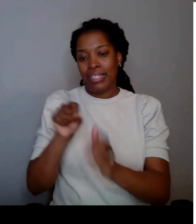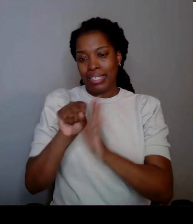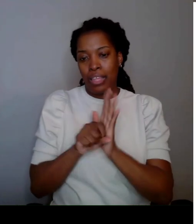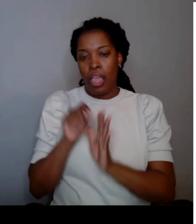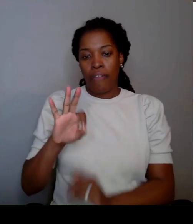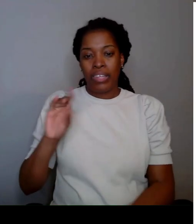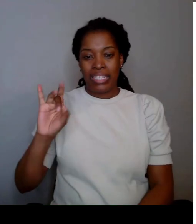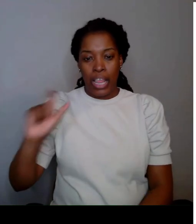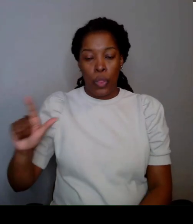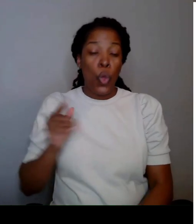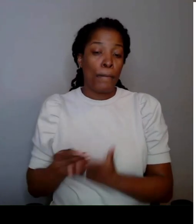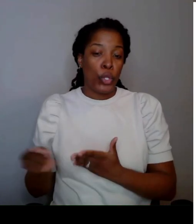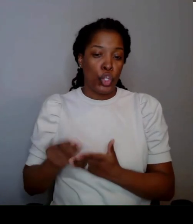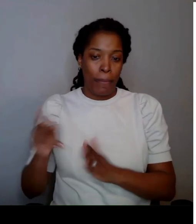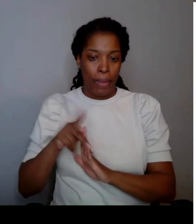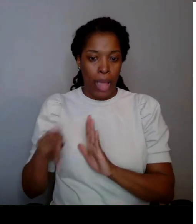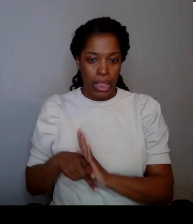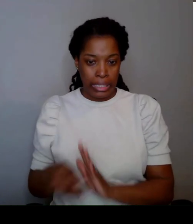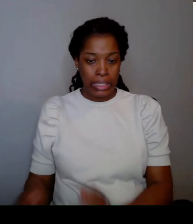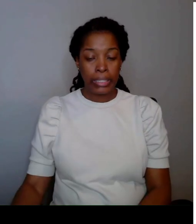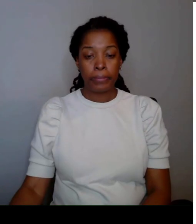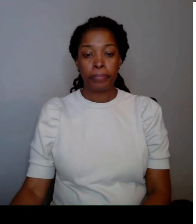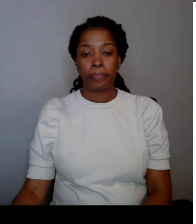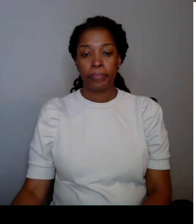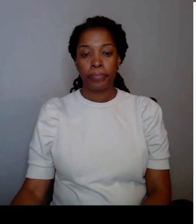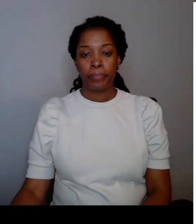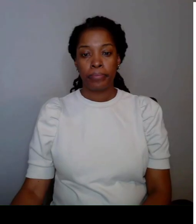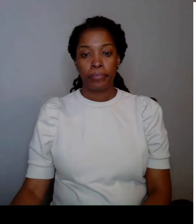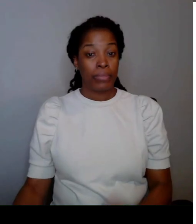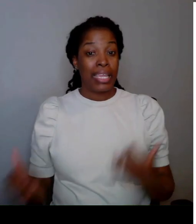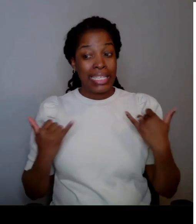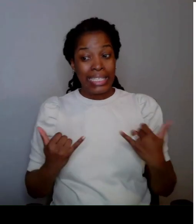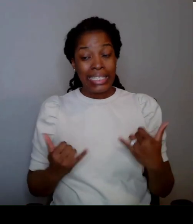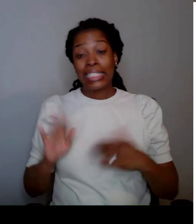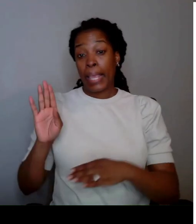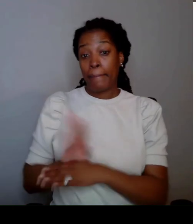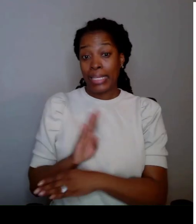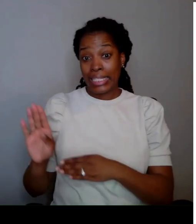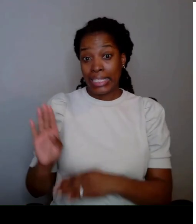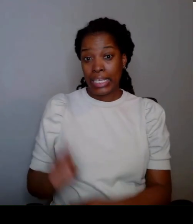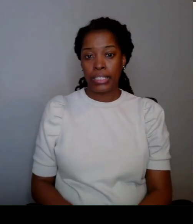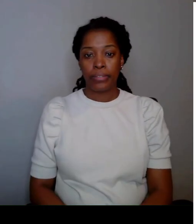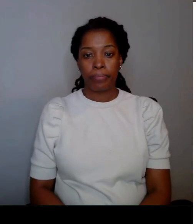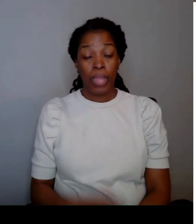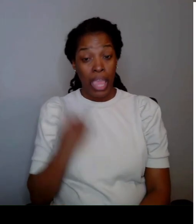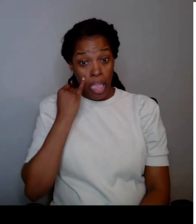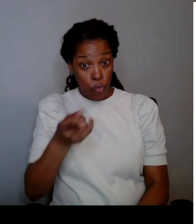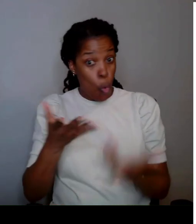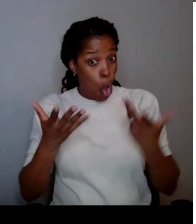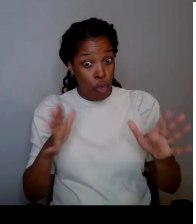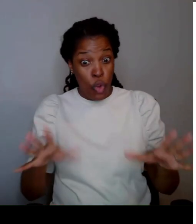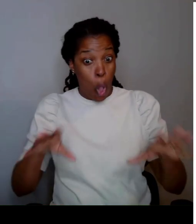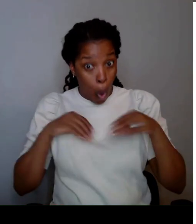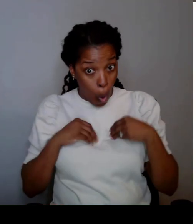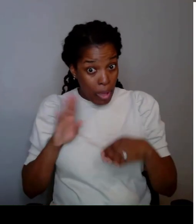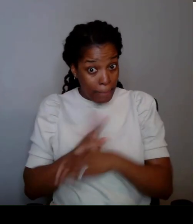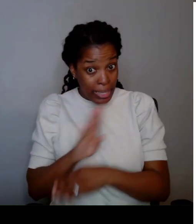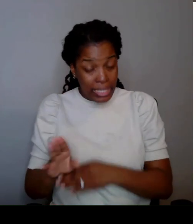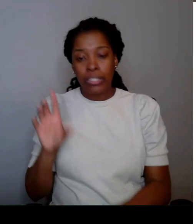Existing Businesses If you already own a business, DVR can sometimes help you expand or make changes to it.